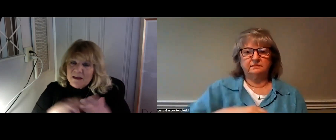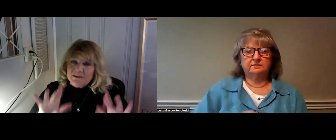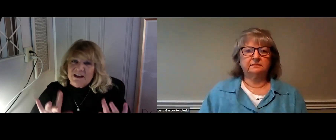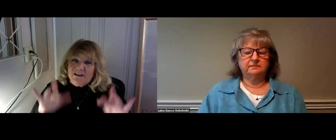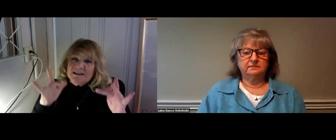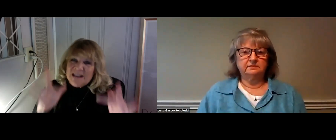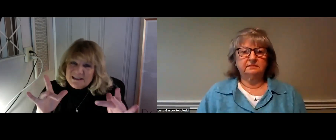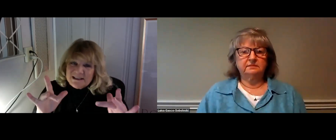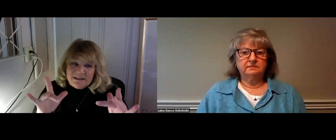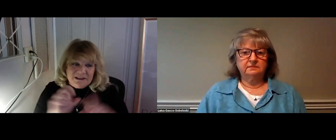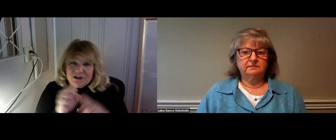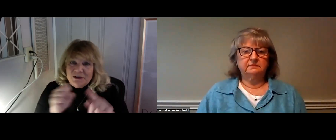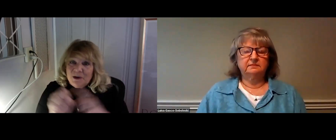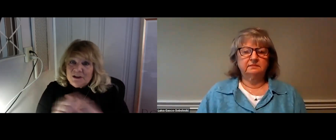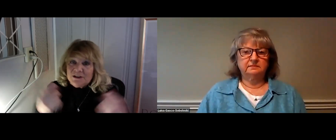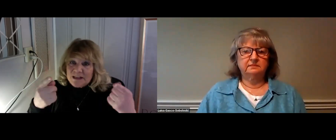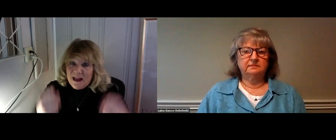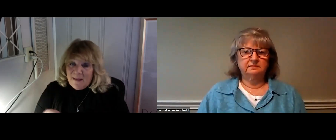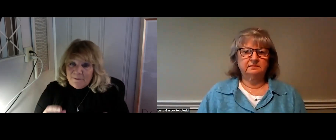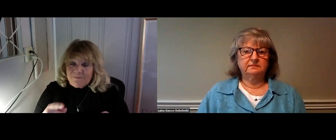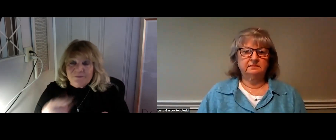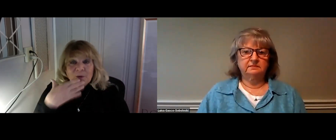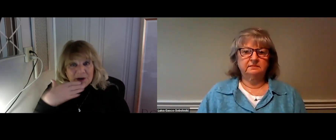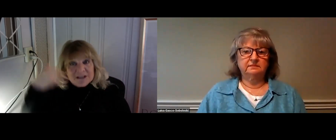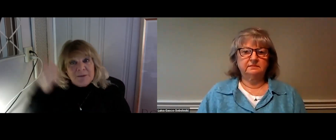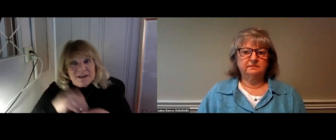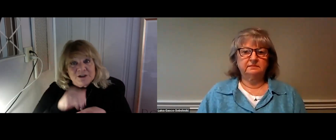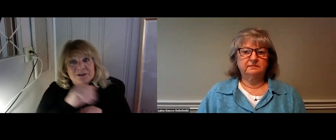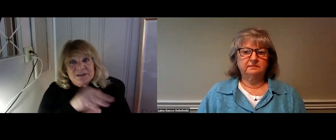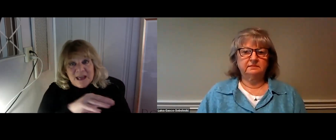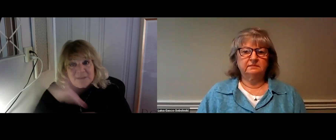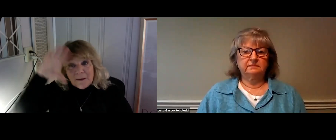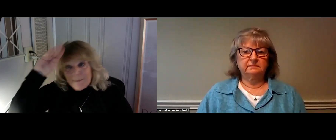there are sensitive situations that happen where it's best to send a male